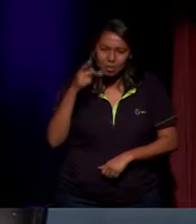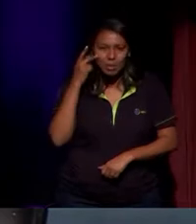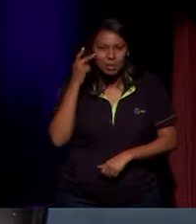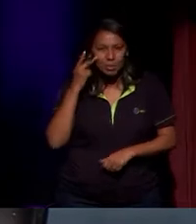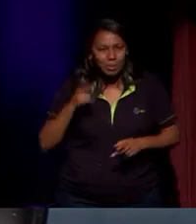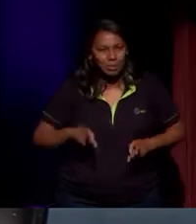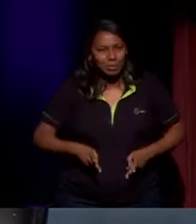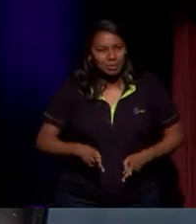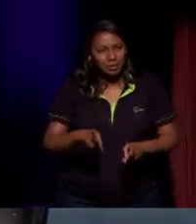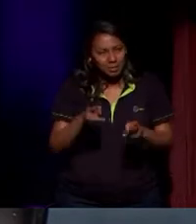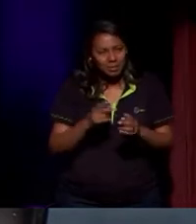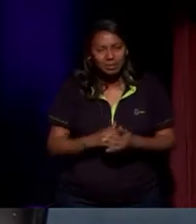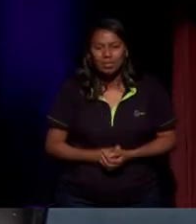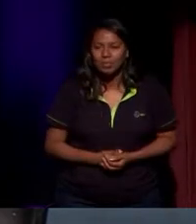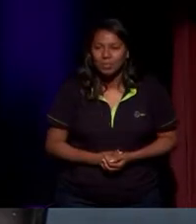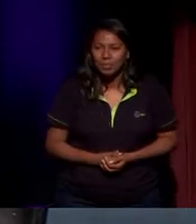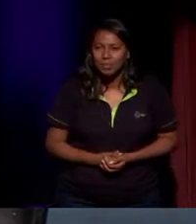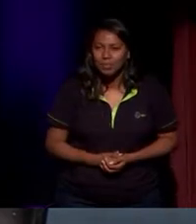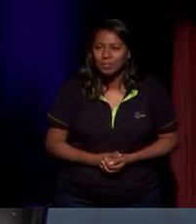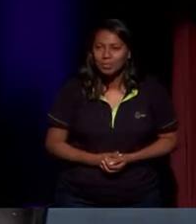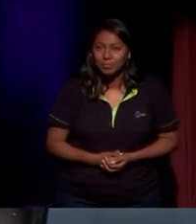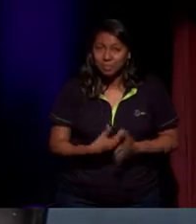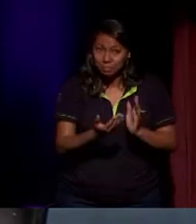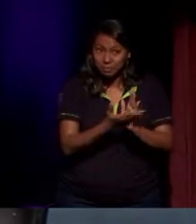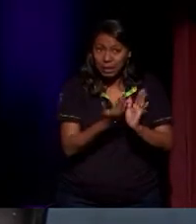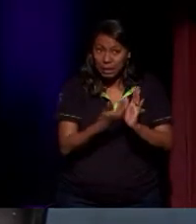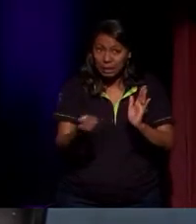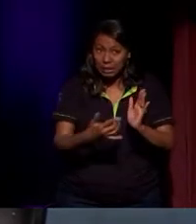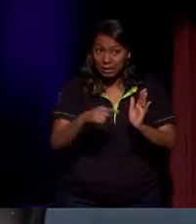is from the book she launched here in Brazil,